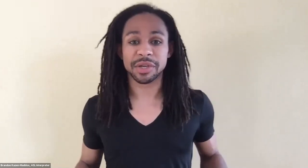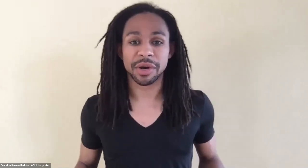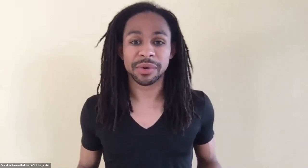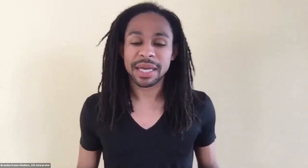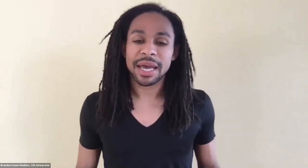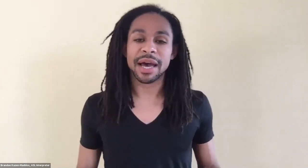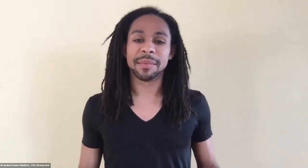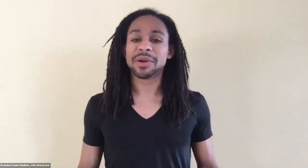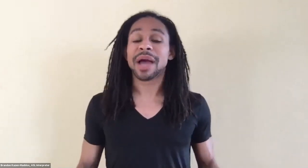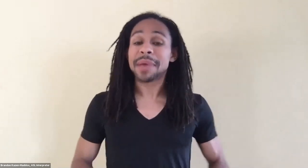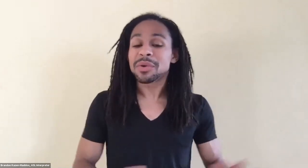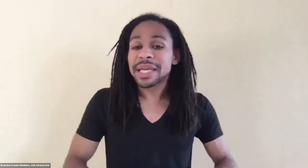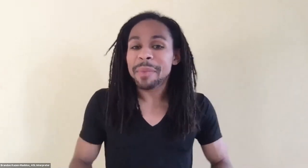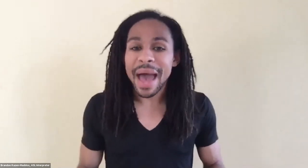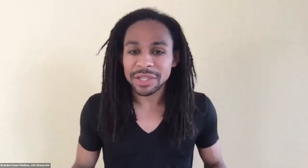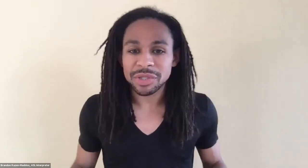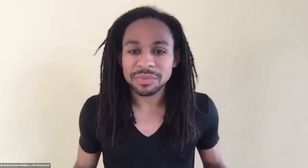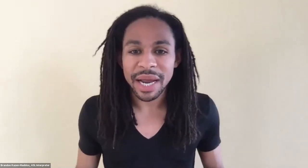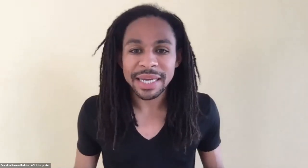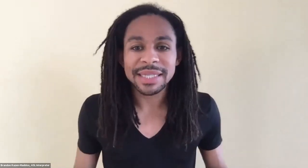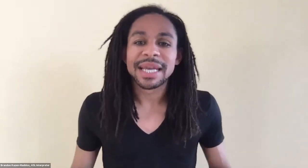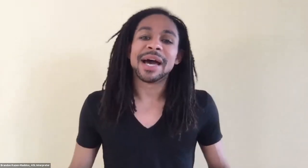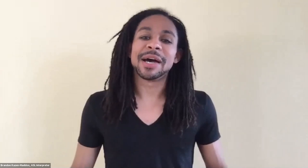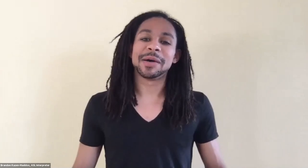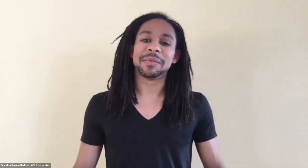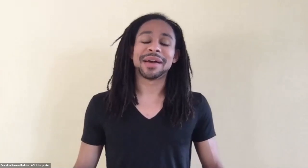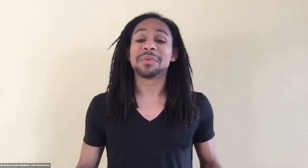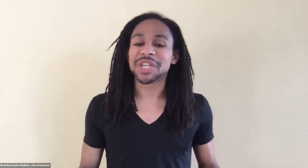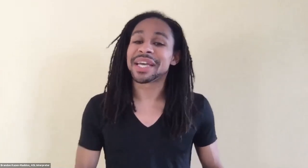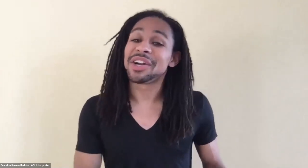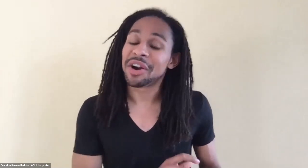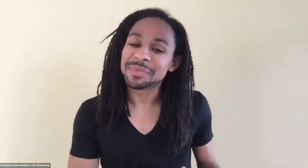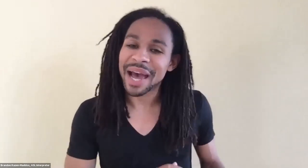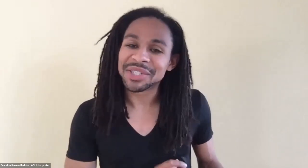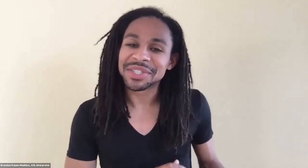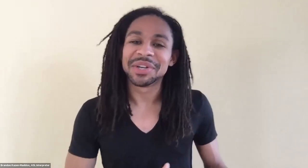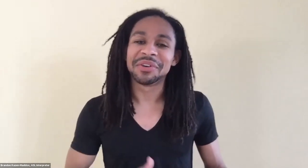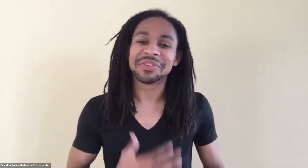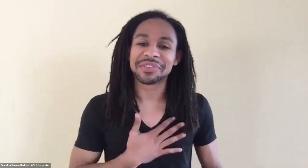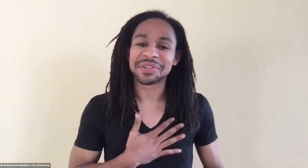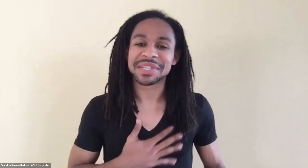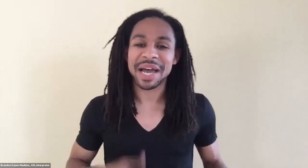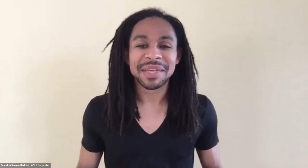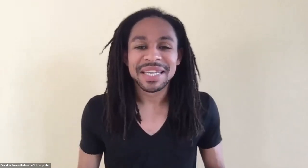you know, I don't get a badge, right? I wish I could get an artist badge for the first time.